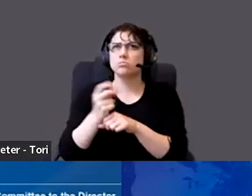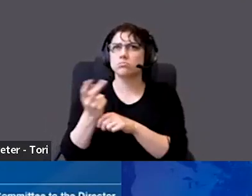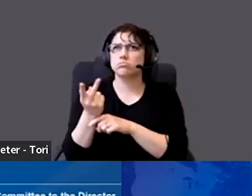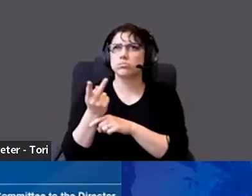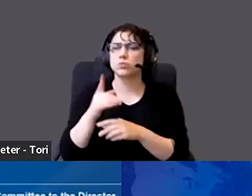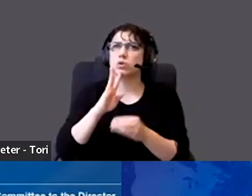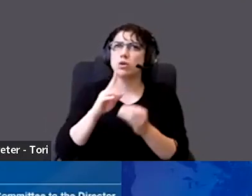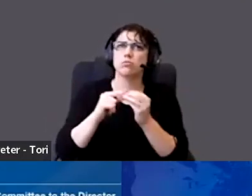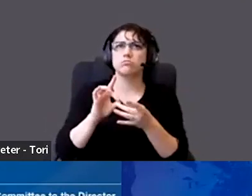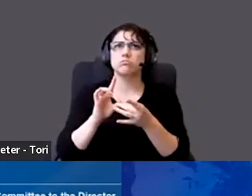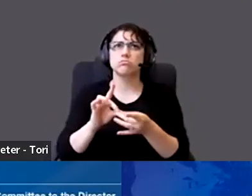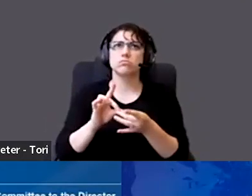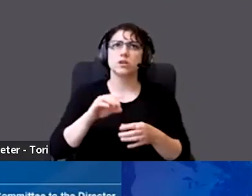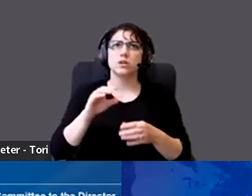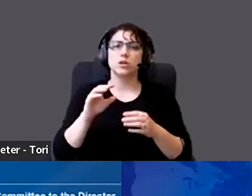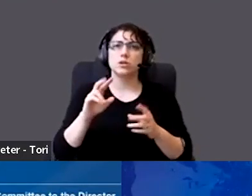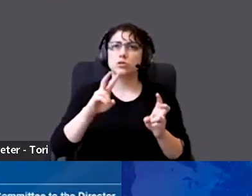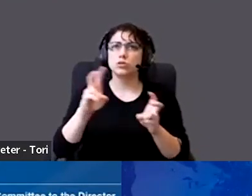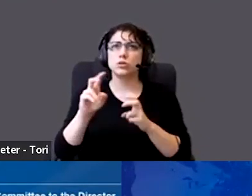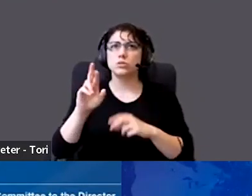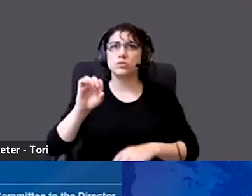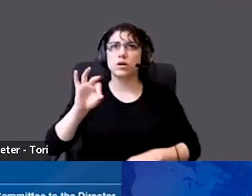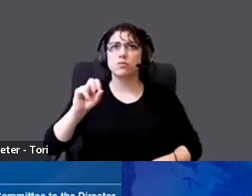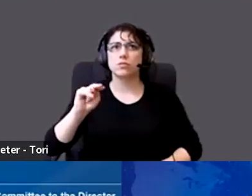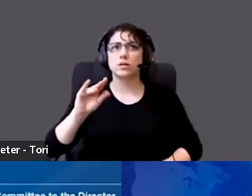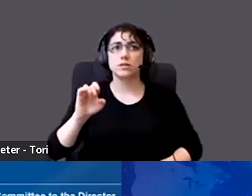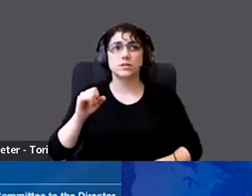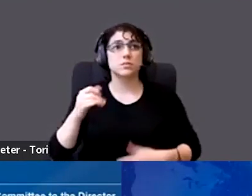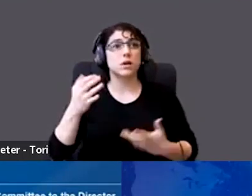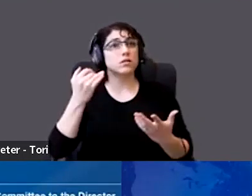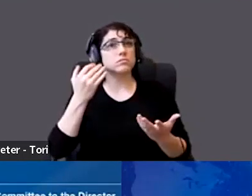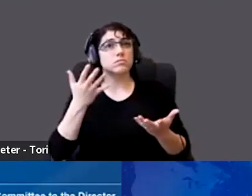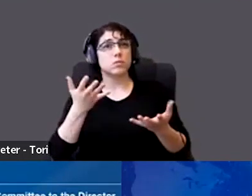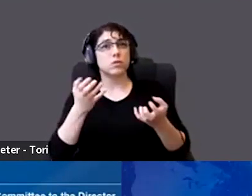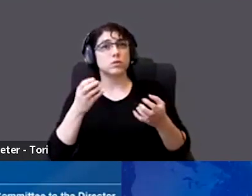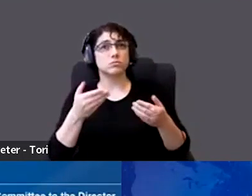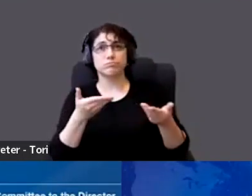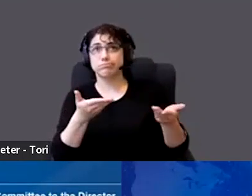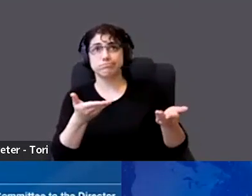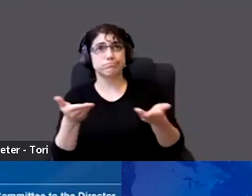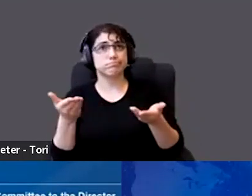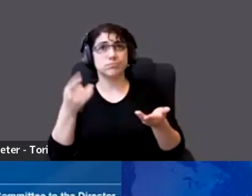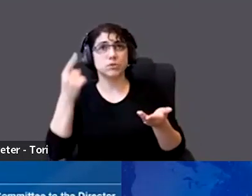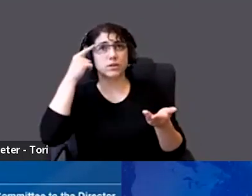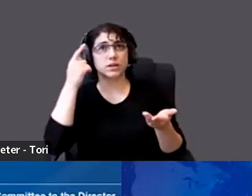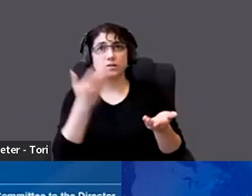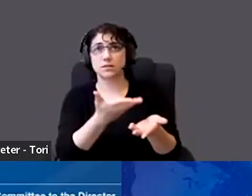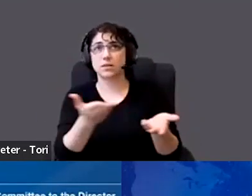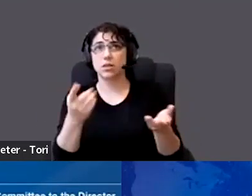that you're comfortable with the way they are laid out now, but just wanted to affirm that with you, or not. Absolutely, David.